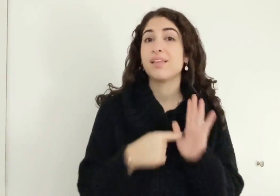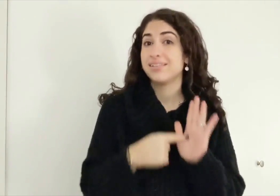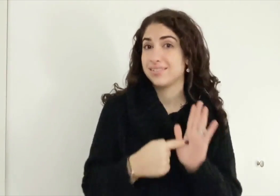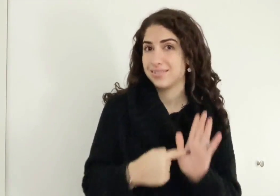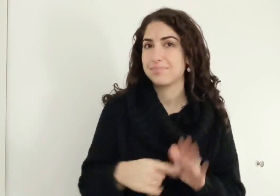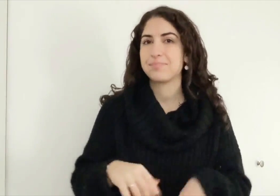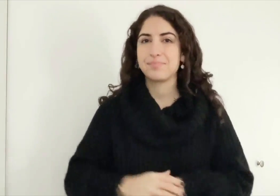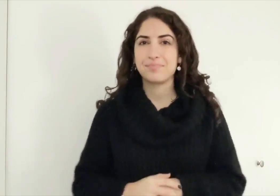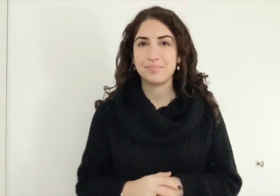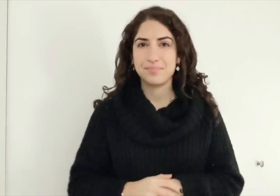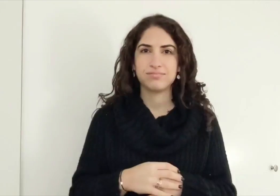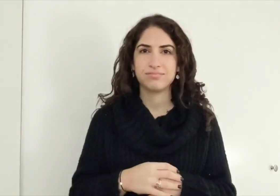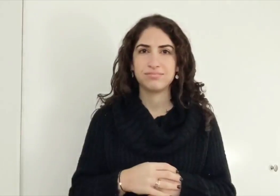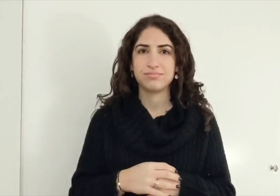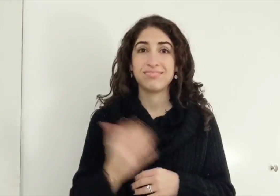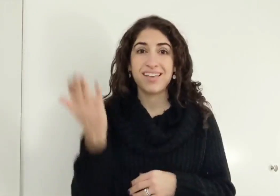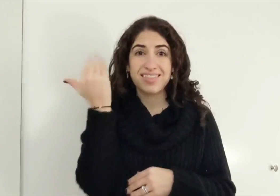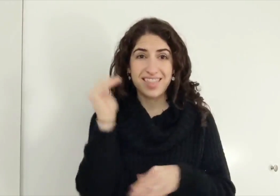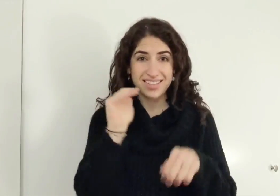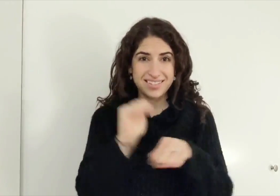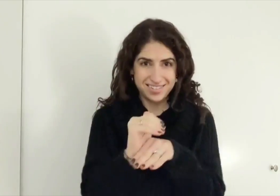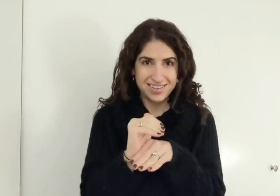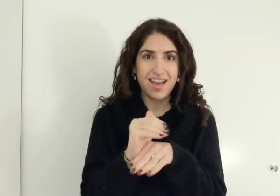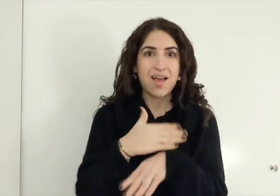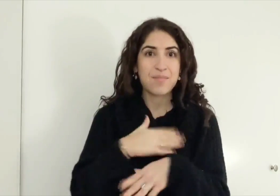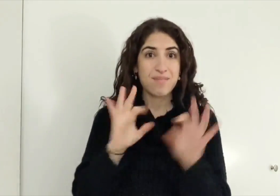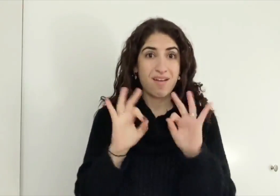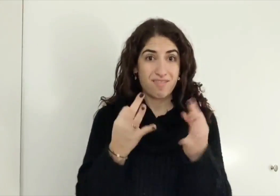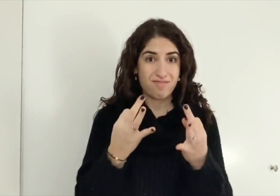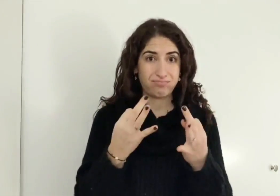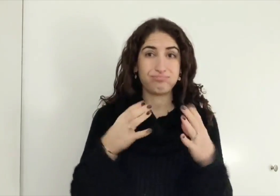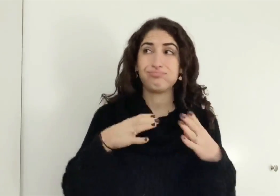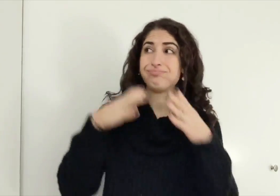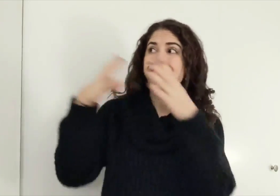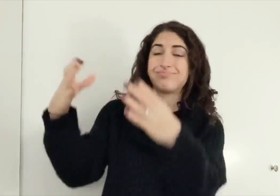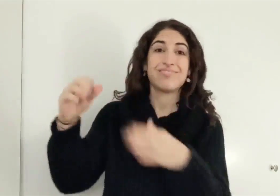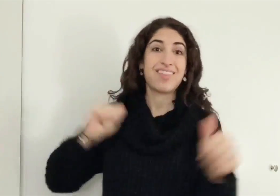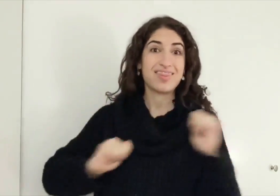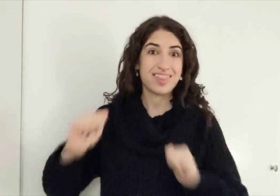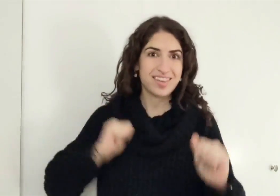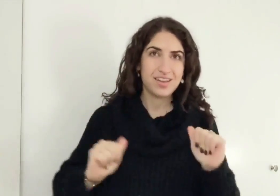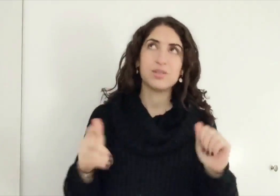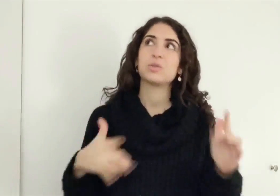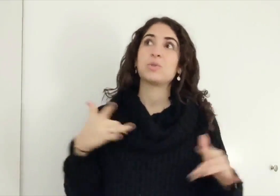For example: "Last night my family went out to the theater.